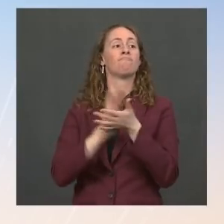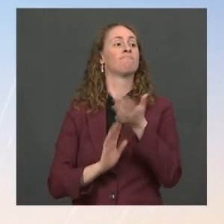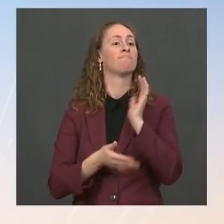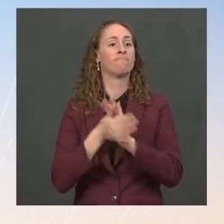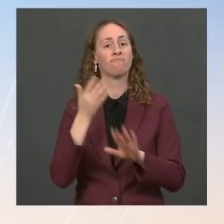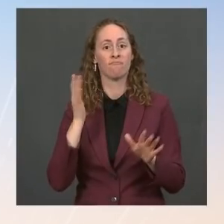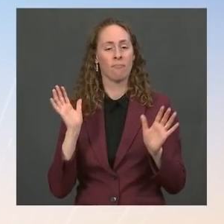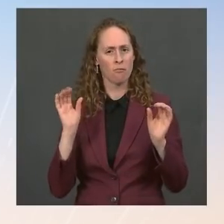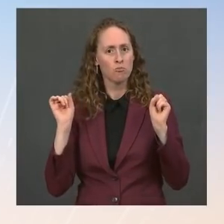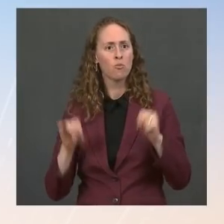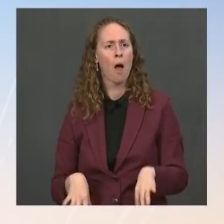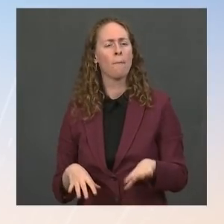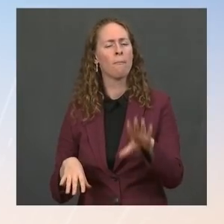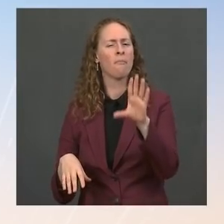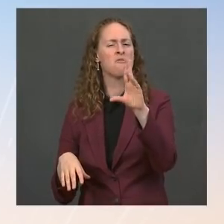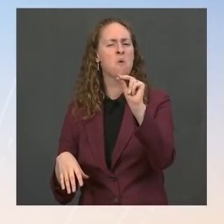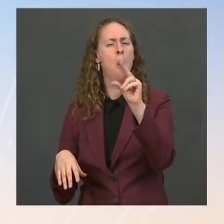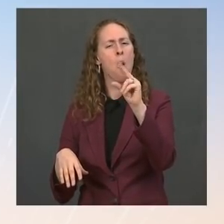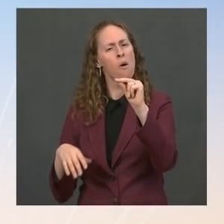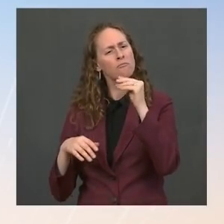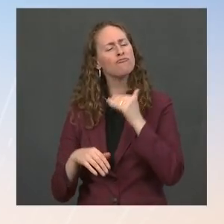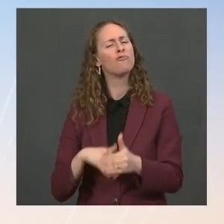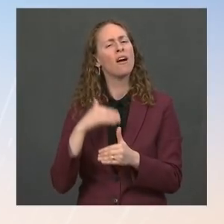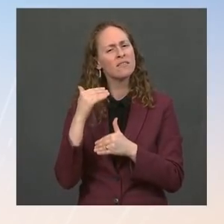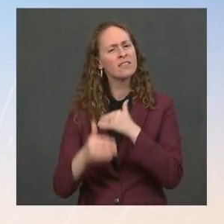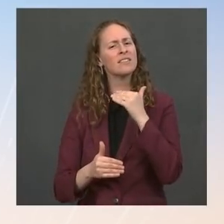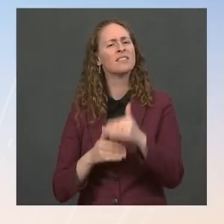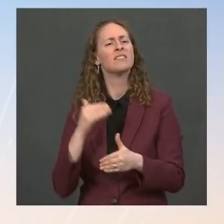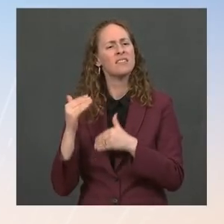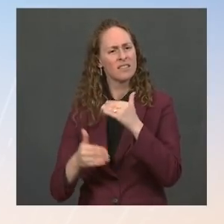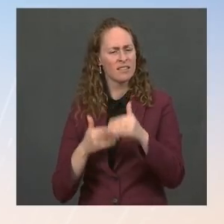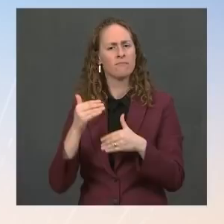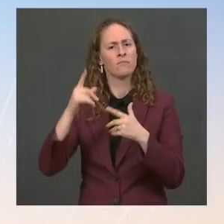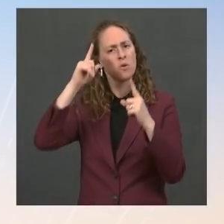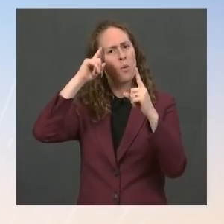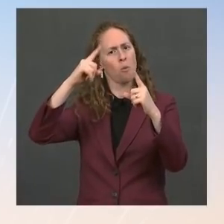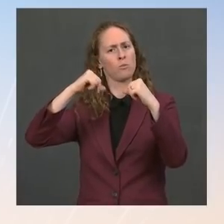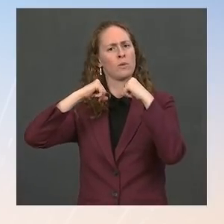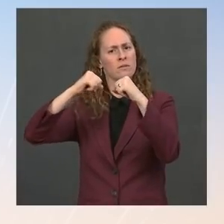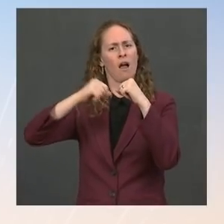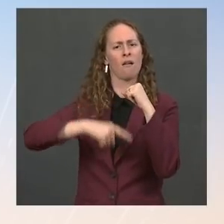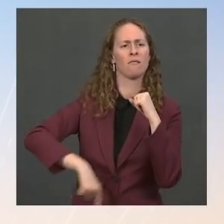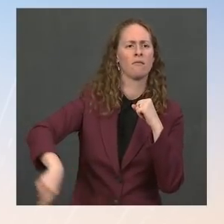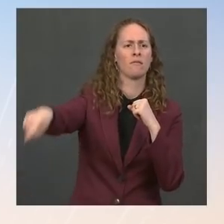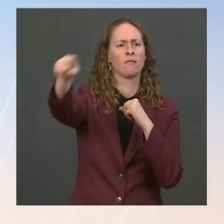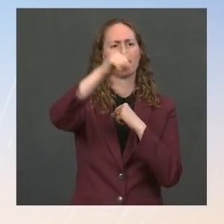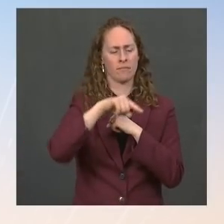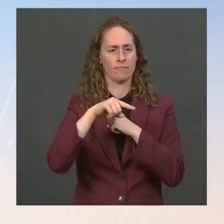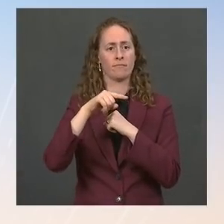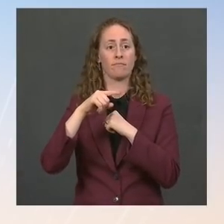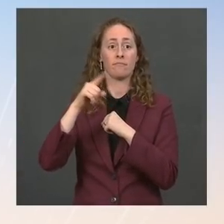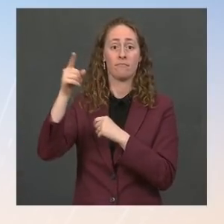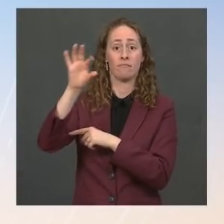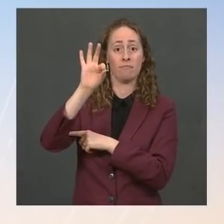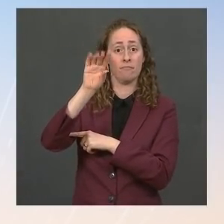a positive one, in our view -- about protecting more people. And -- but it is also important to keep the FDA as the gold standard and ensure that process proceeds